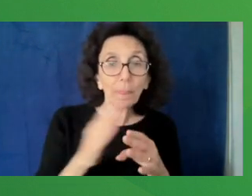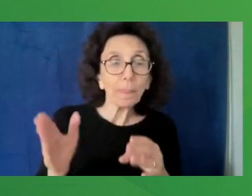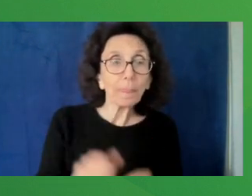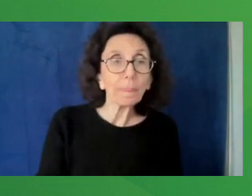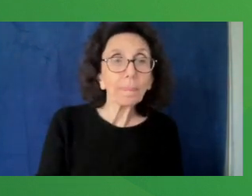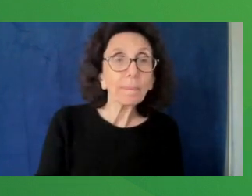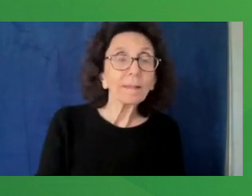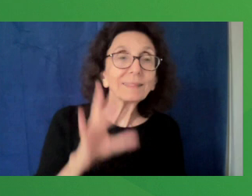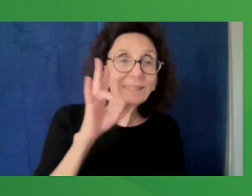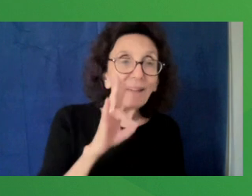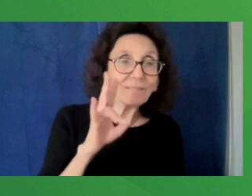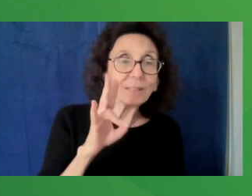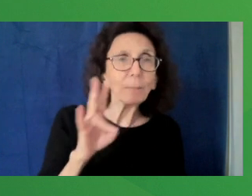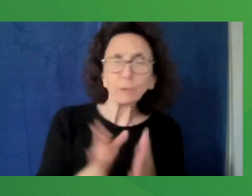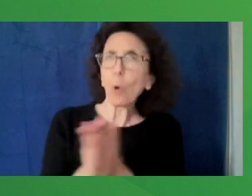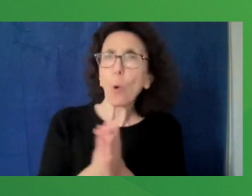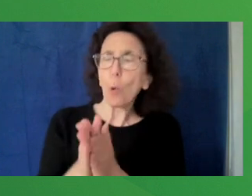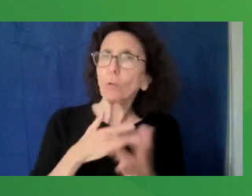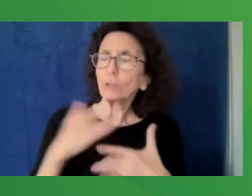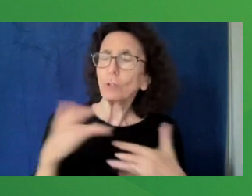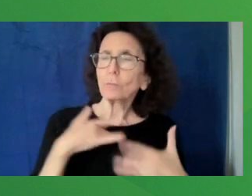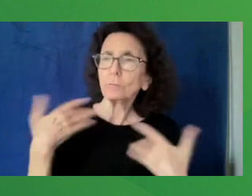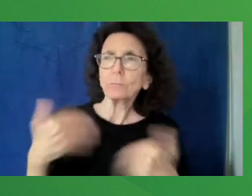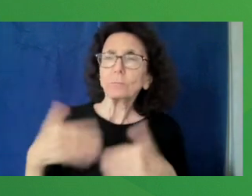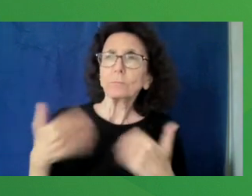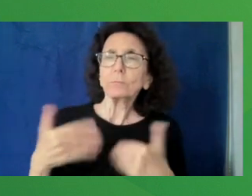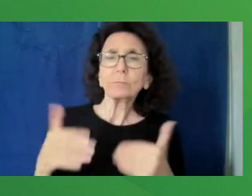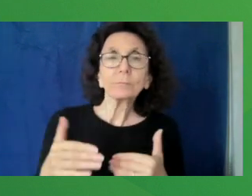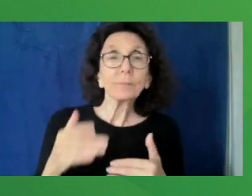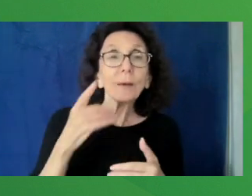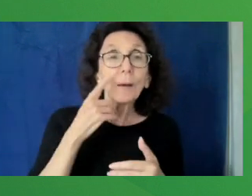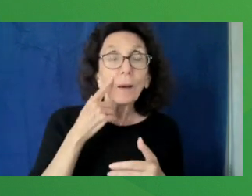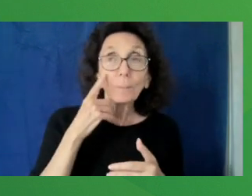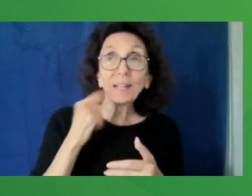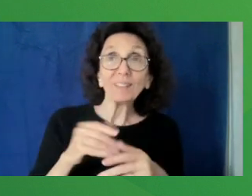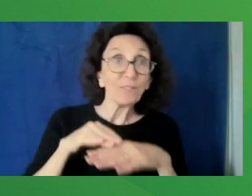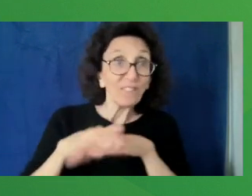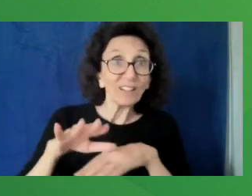yeah, I'm very, very concerned, because of the consequences for the planet. And pre-test,